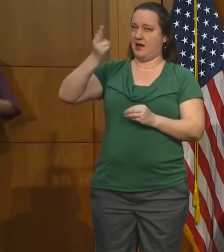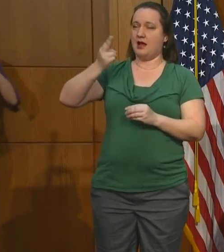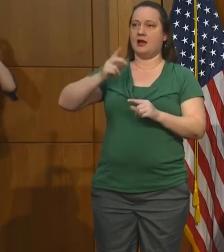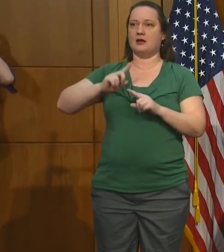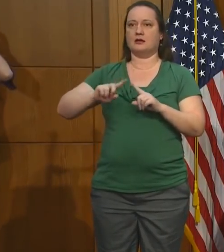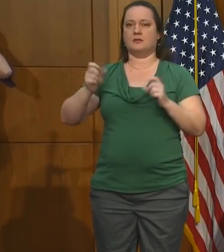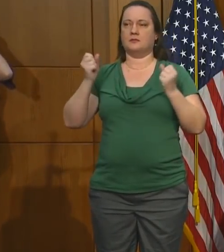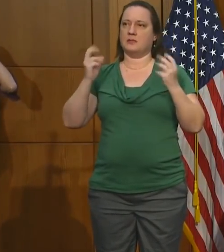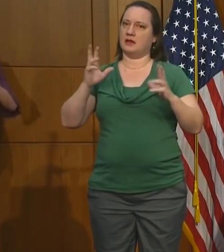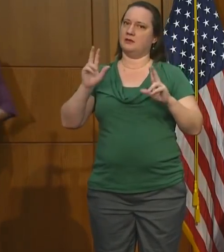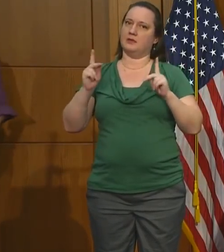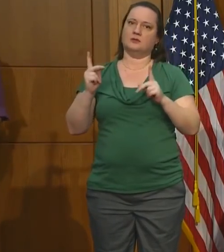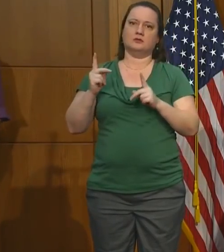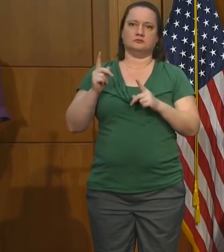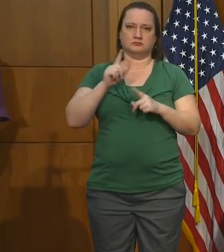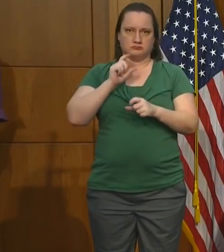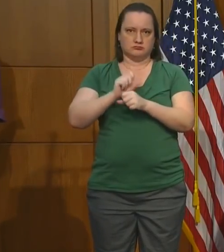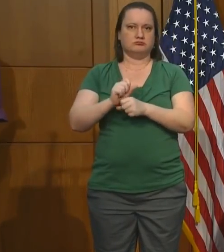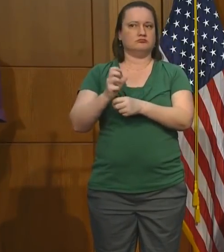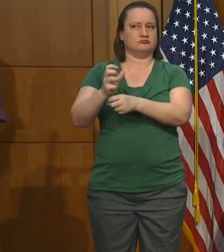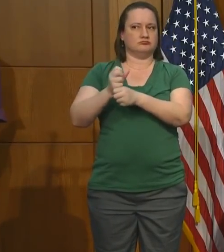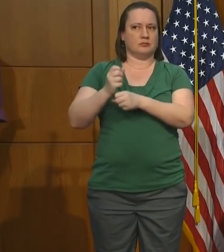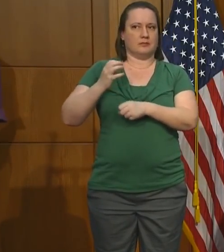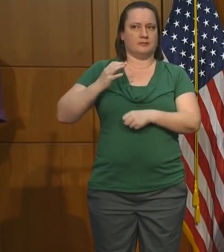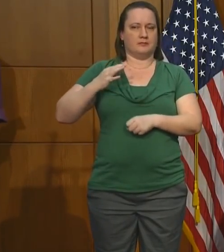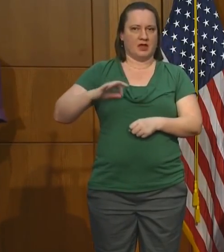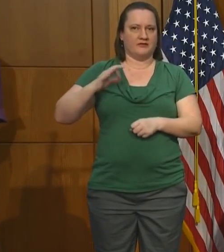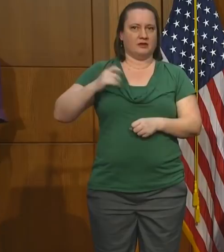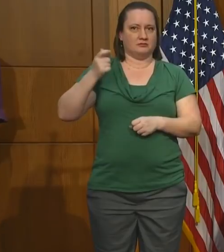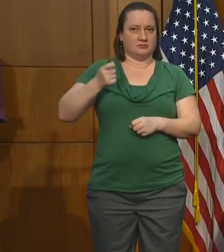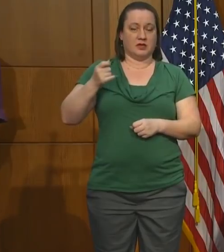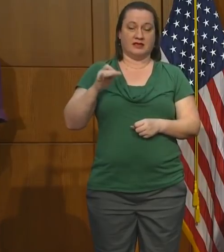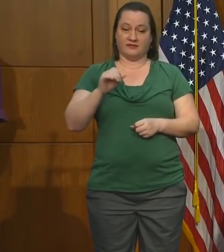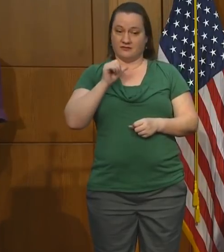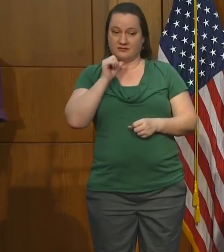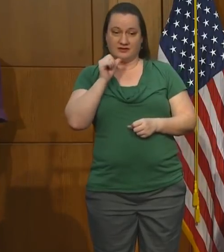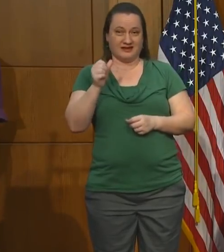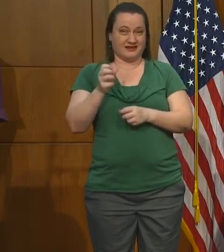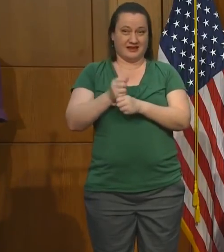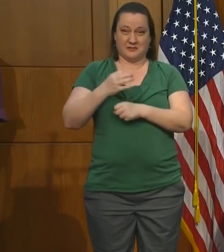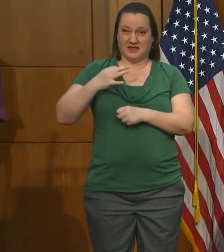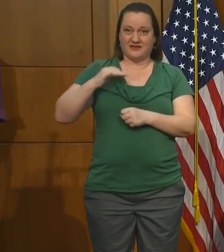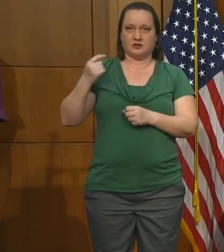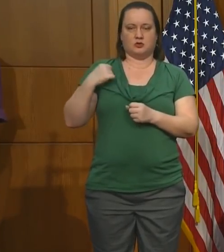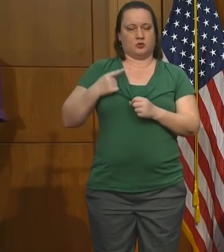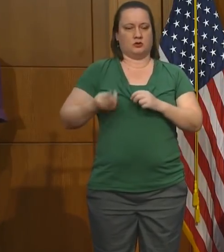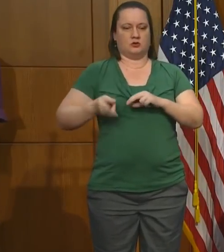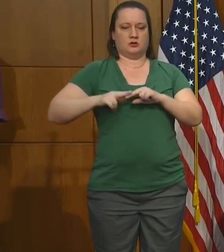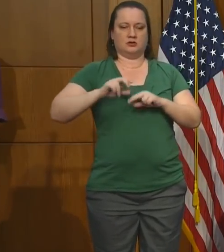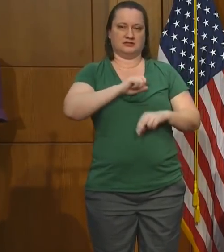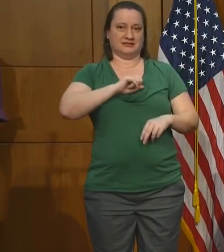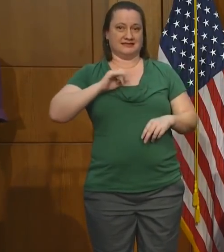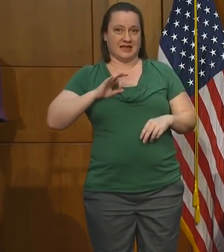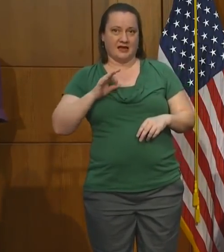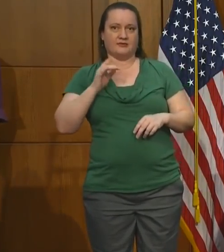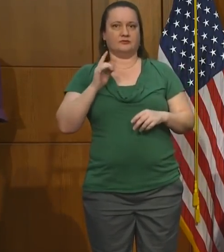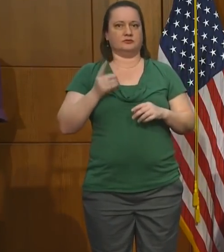QUALIFY FOR THE BASIC UNEMPLOYMENT I KNOW THAT NUMBER SEEMS VERY HIGH BUT MANY PEOPLE